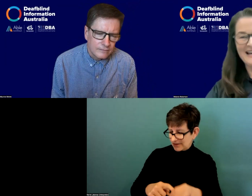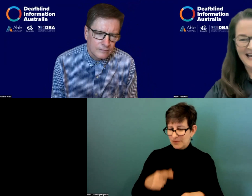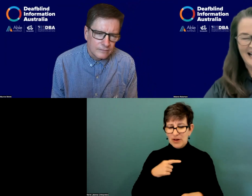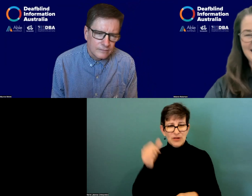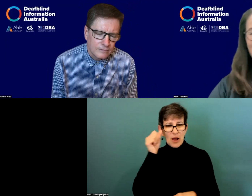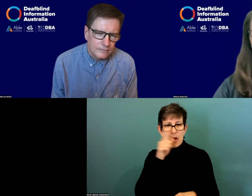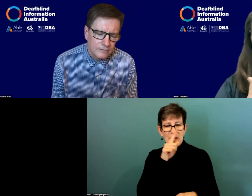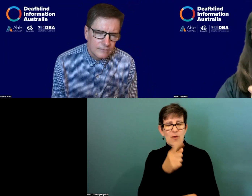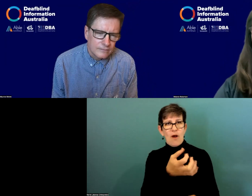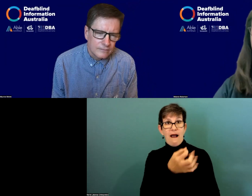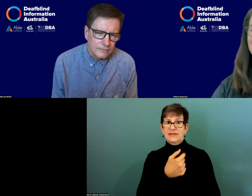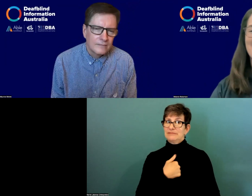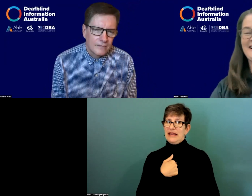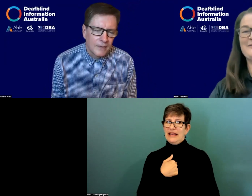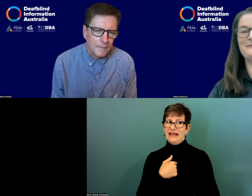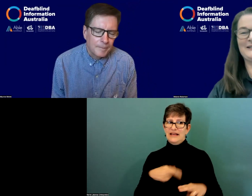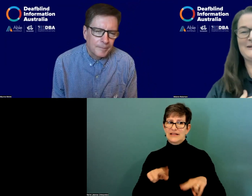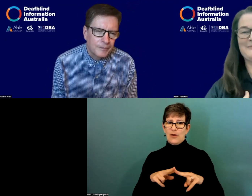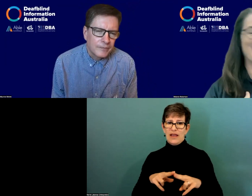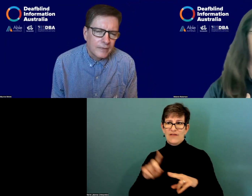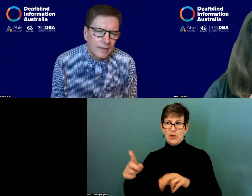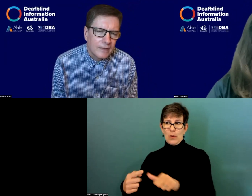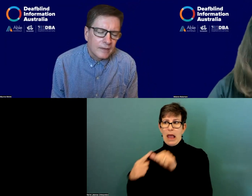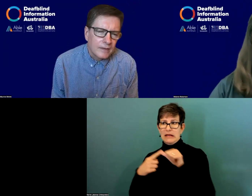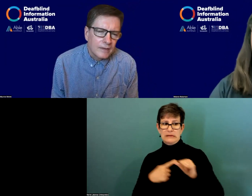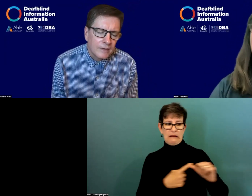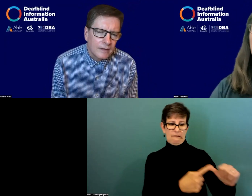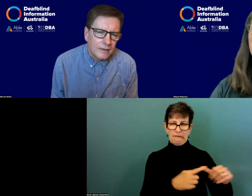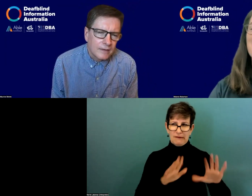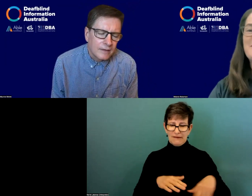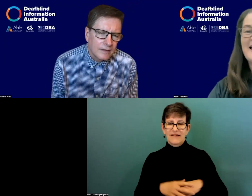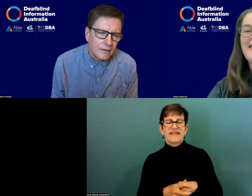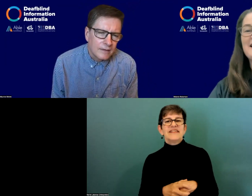So if I can have your answer I know it will be so much better than mine.